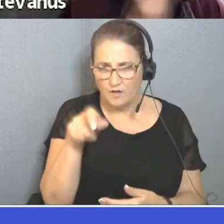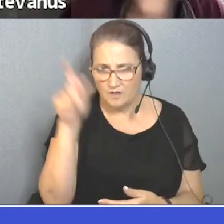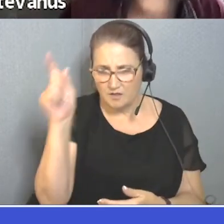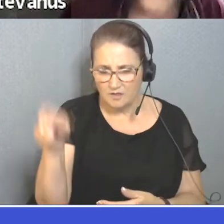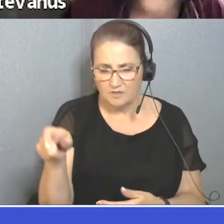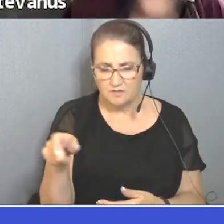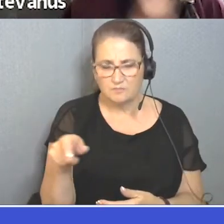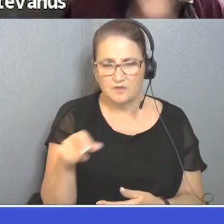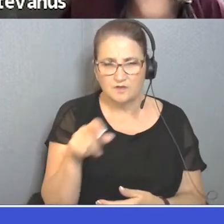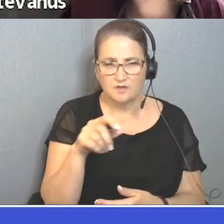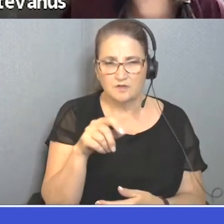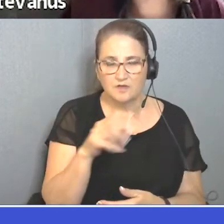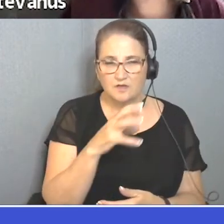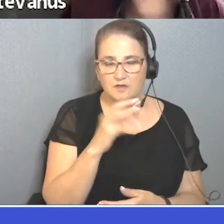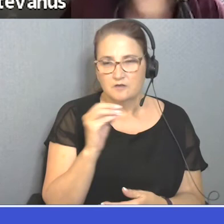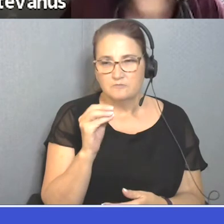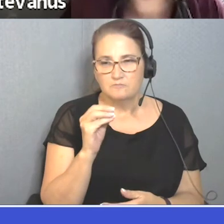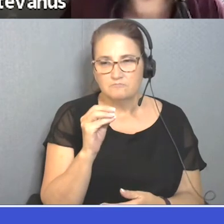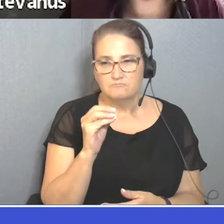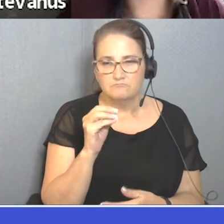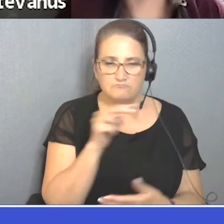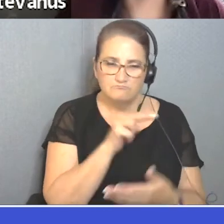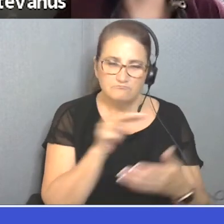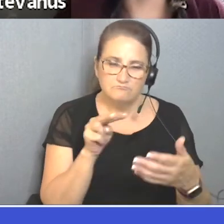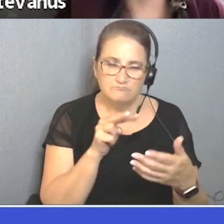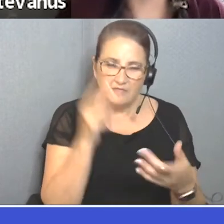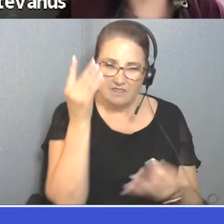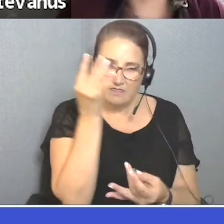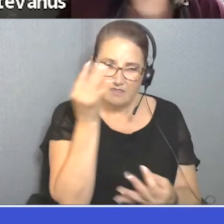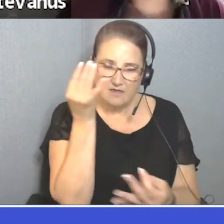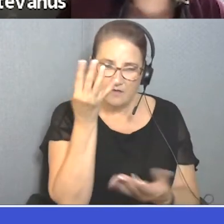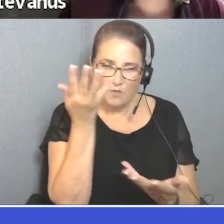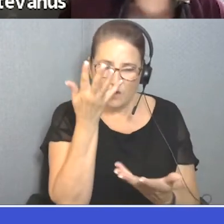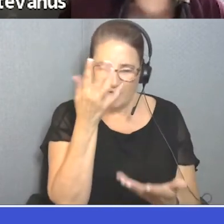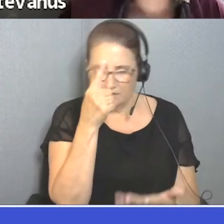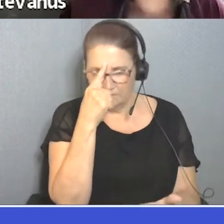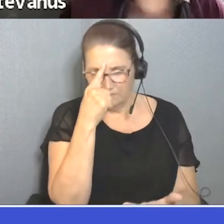columns, your brainstorms through -- reread your columns and lists